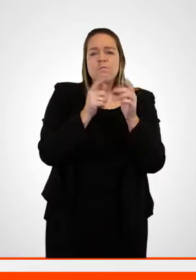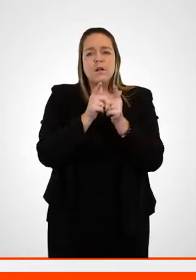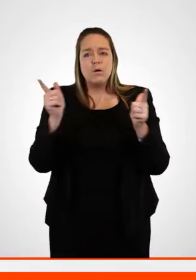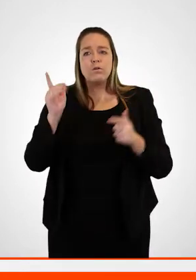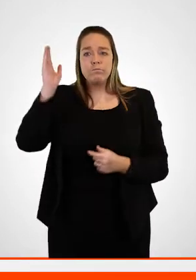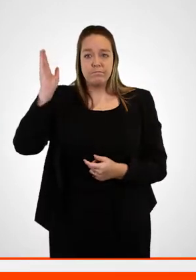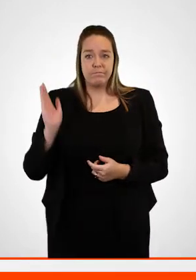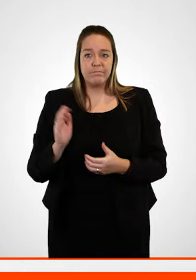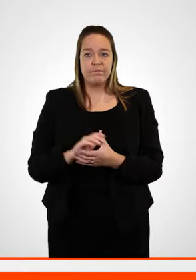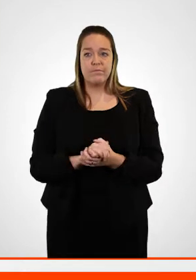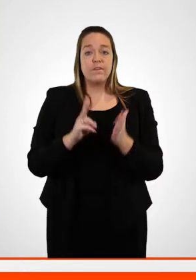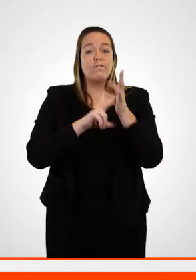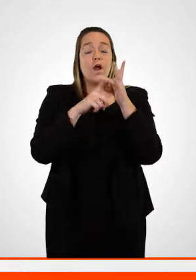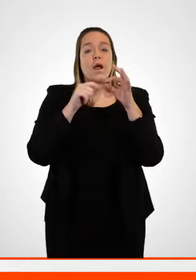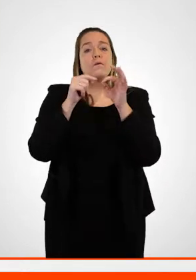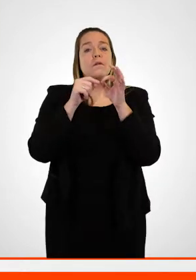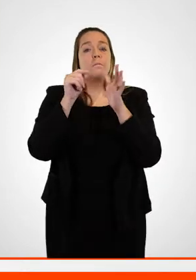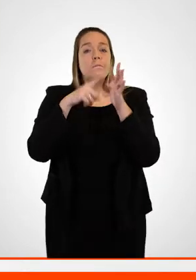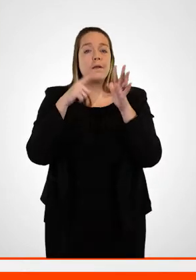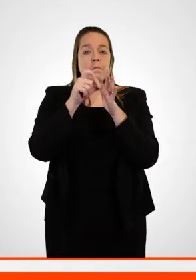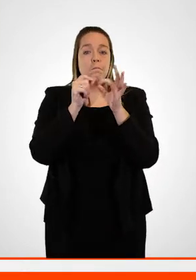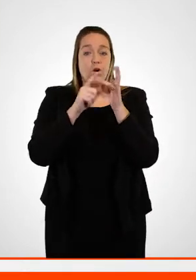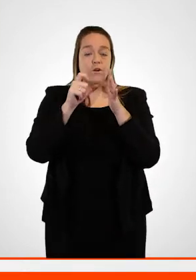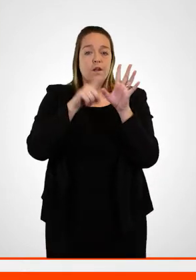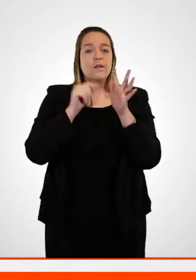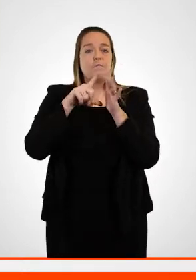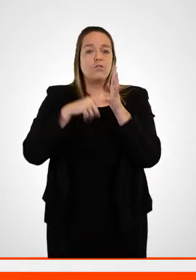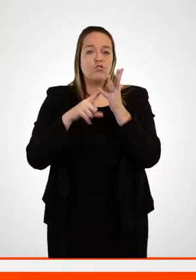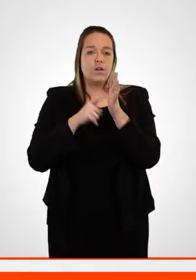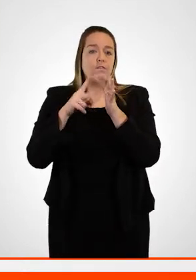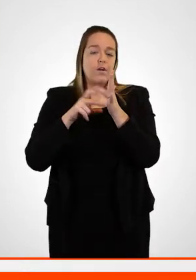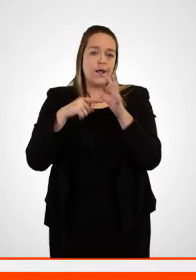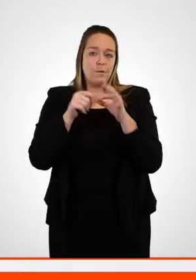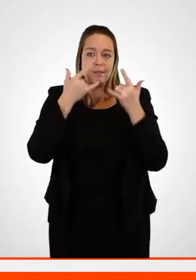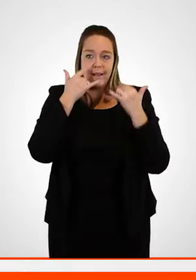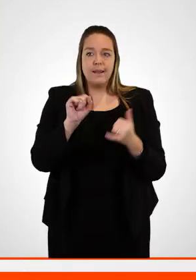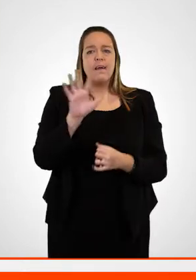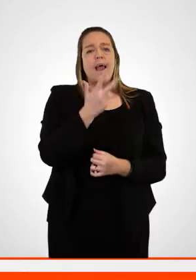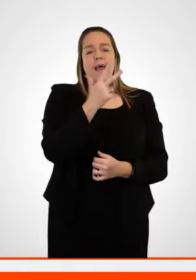in vocabulary, using the Peabody Picture Vocabulary Test, which I'm sure you're familiar with, a standard score of 85.